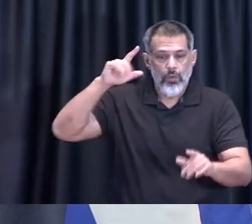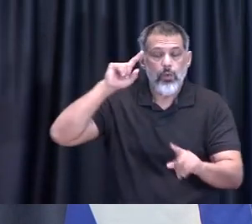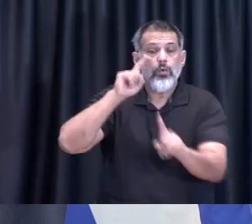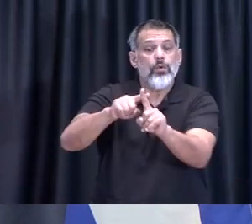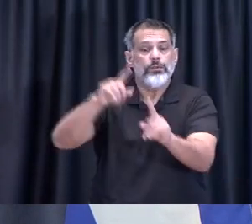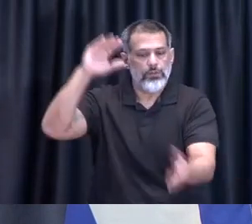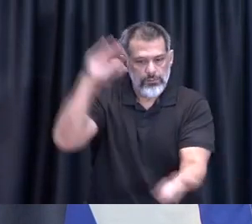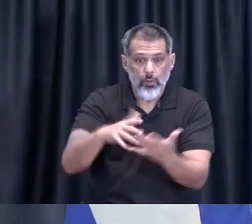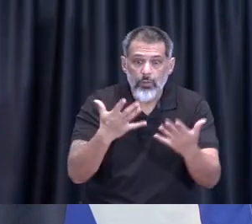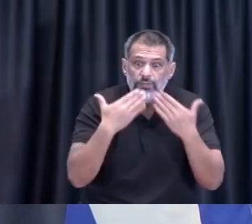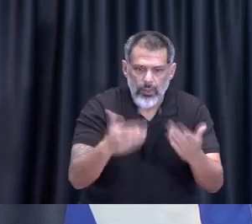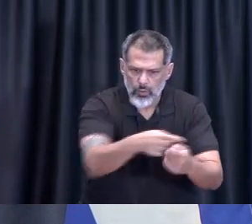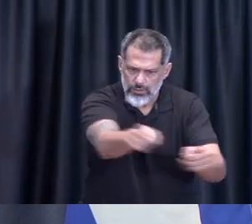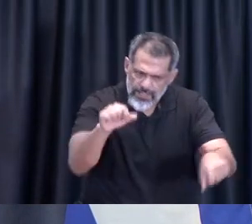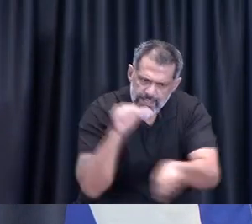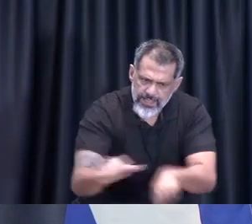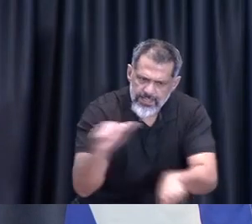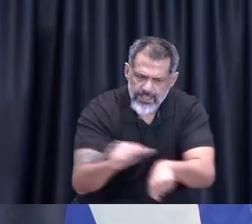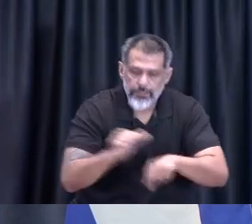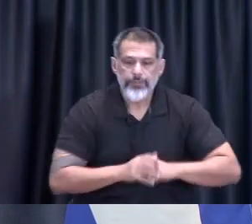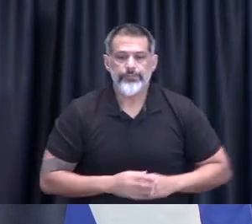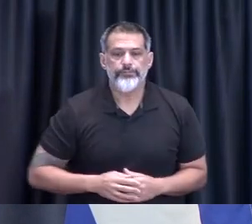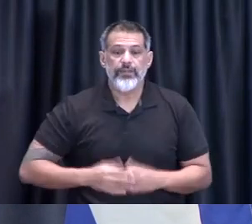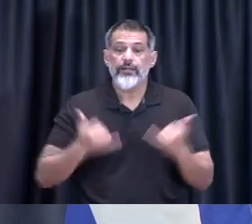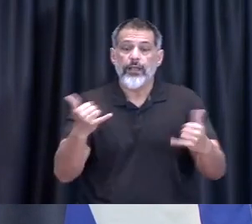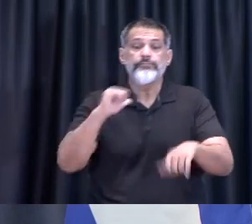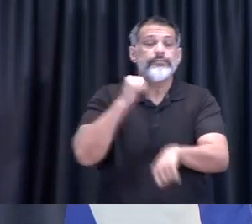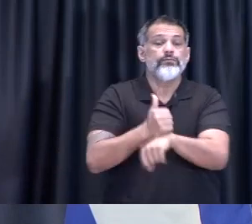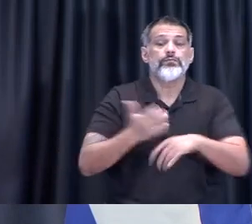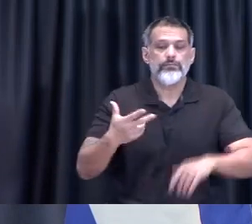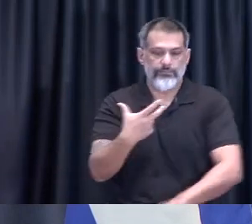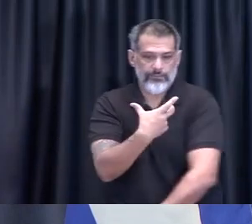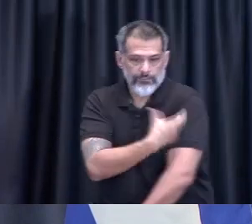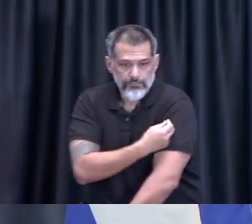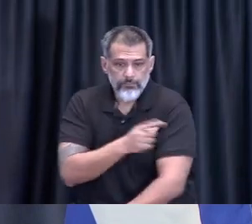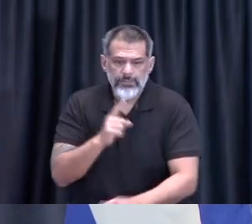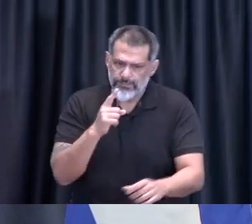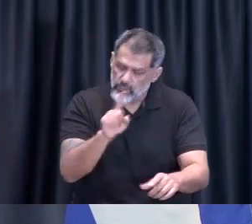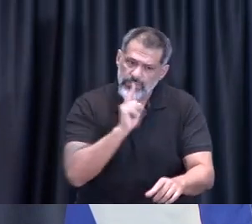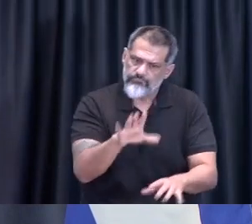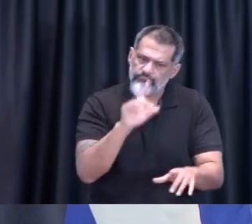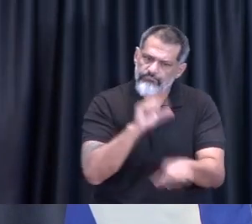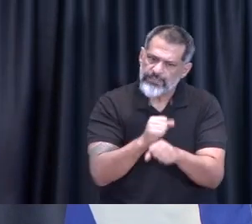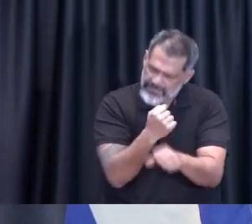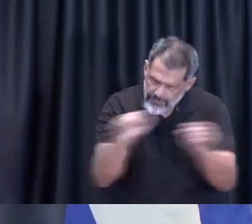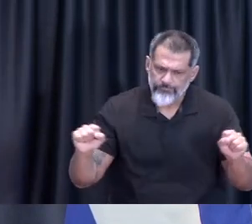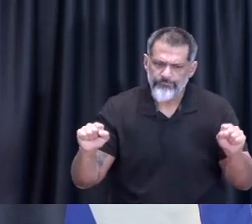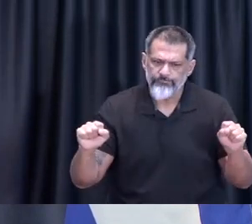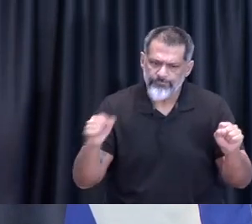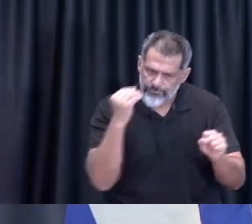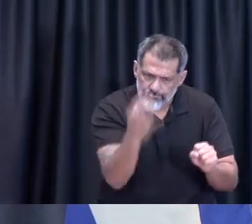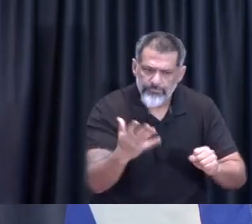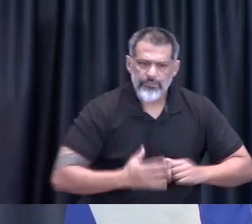We have safe and effective vaccines. We know that measures like masking,